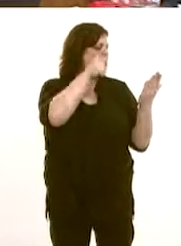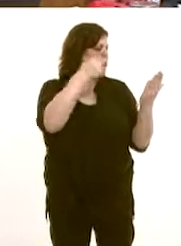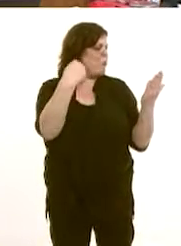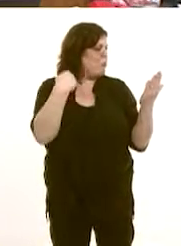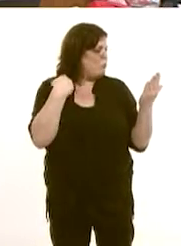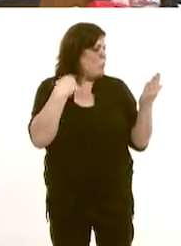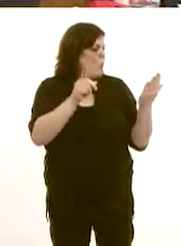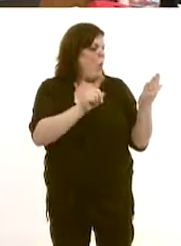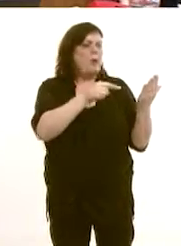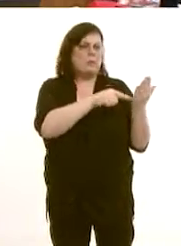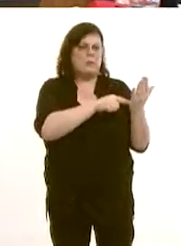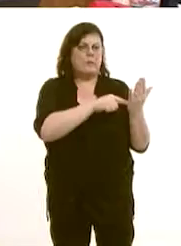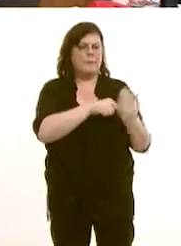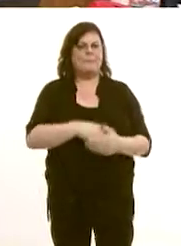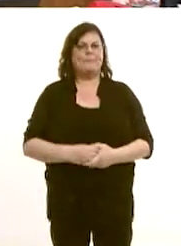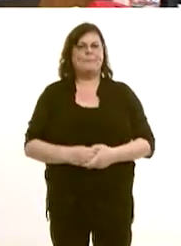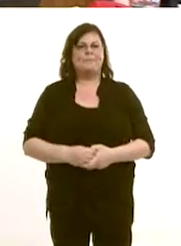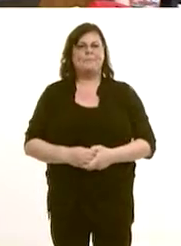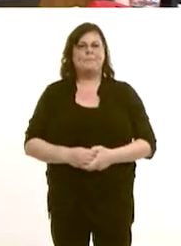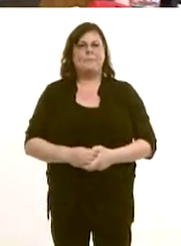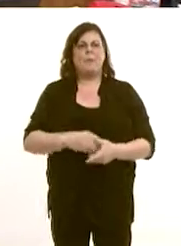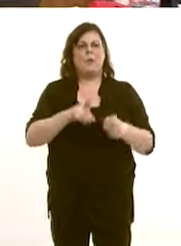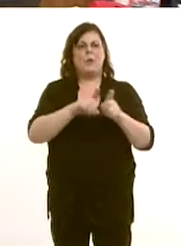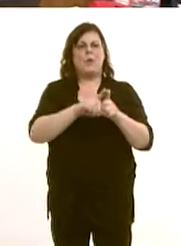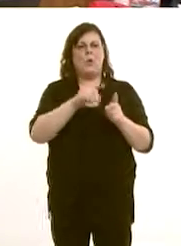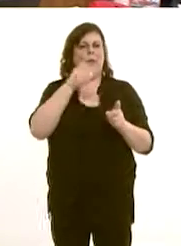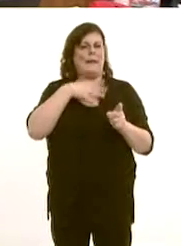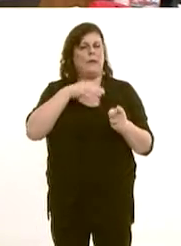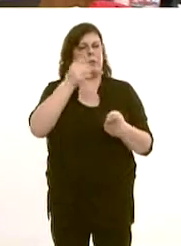what their duties are under the health and safety regulations.